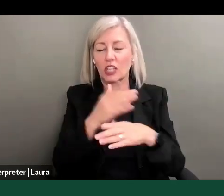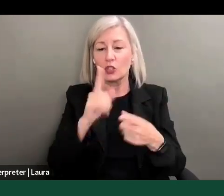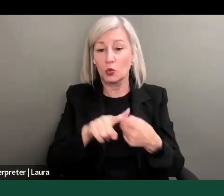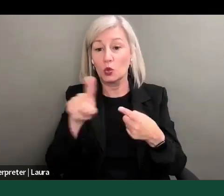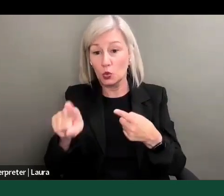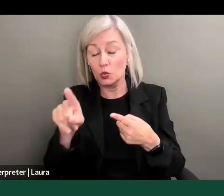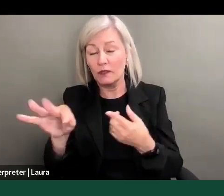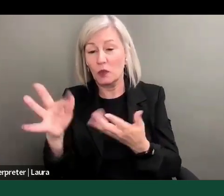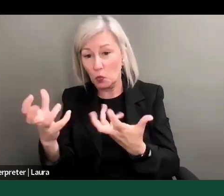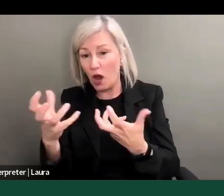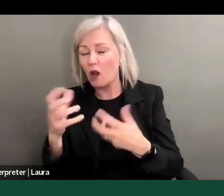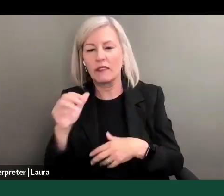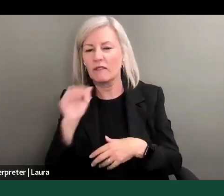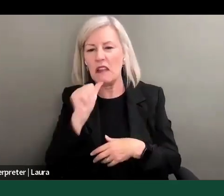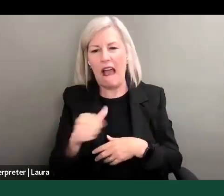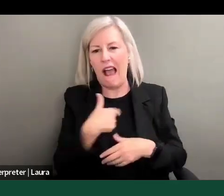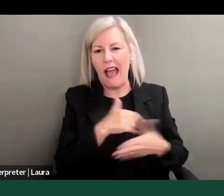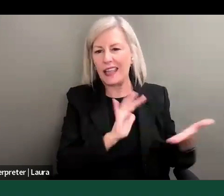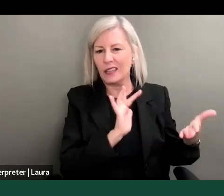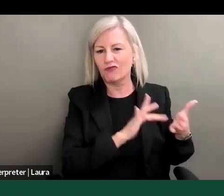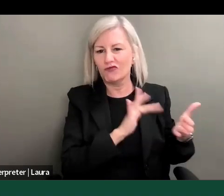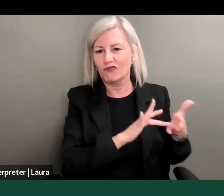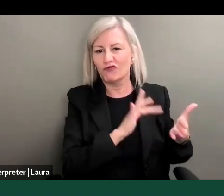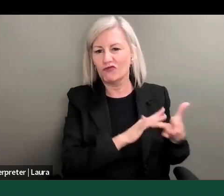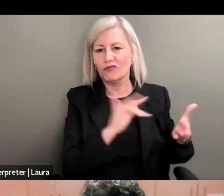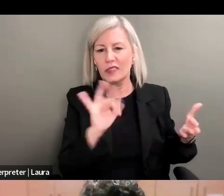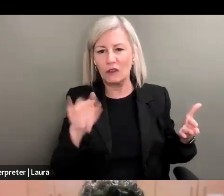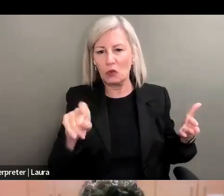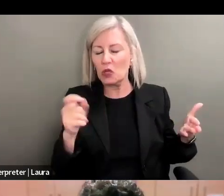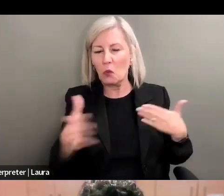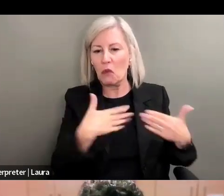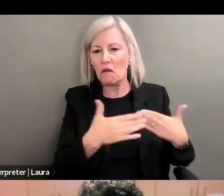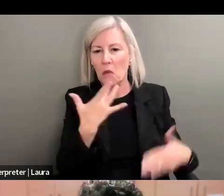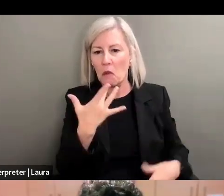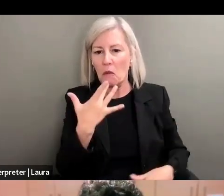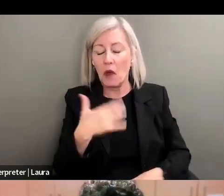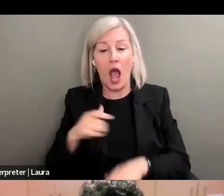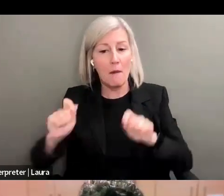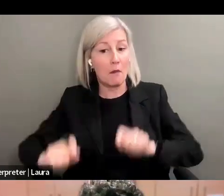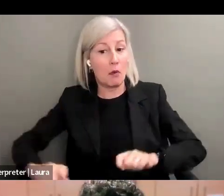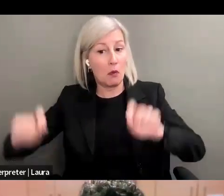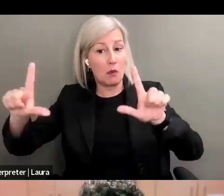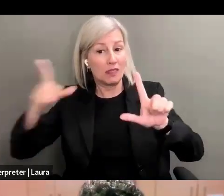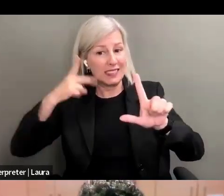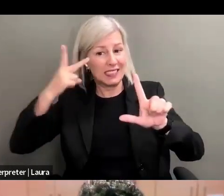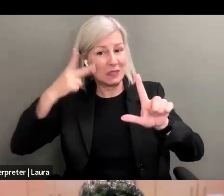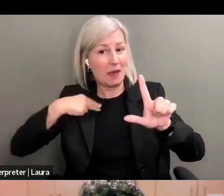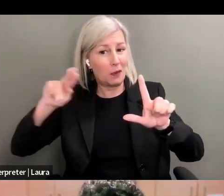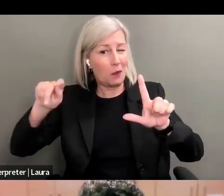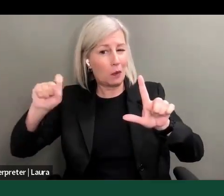If not, I can flip the slides for you, whatever you prefer. Okay, I'm going to pull it up so I can see my notes and I'll let you know.